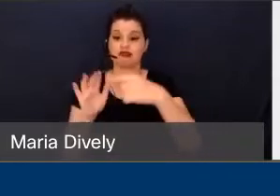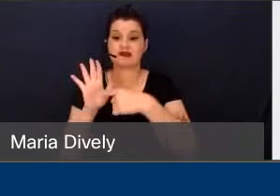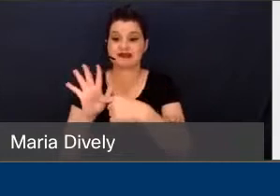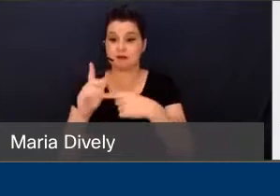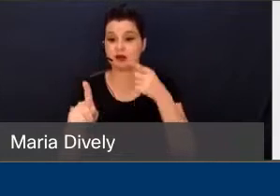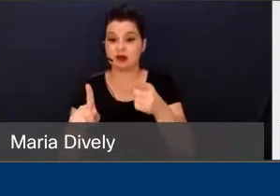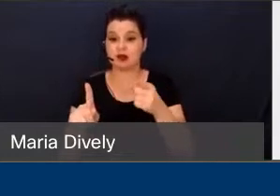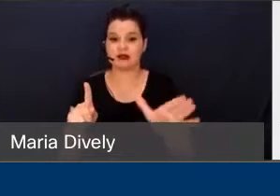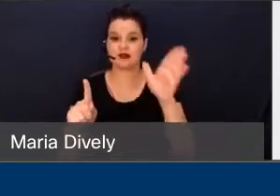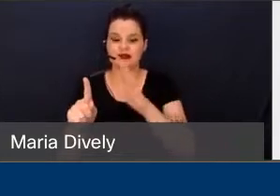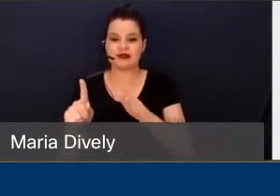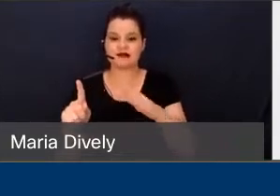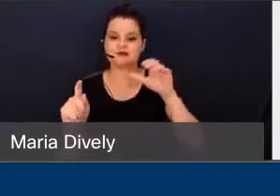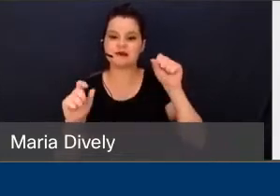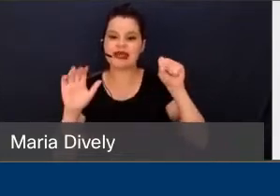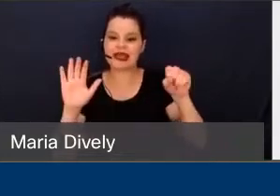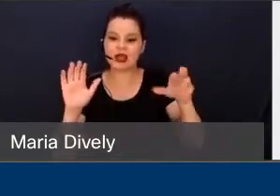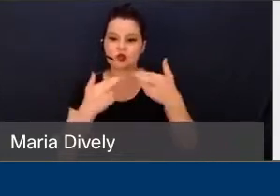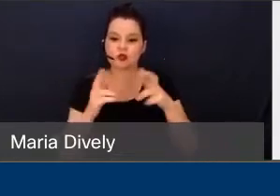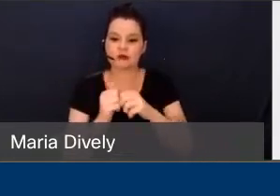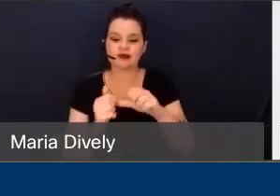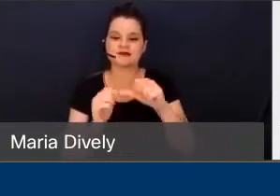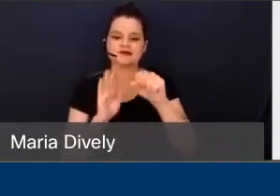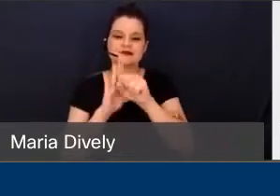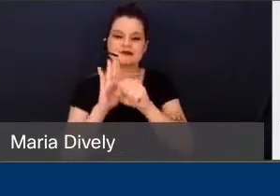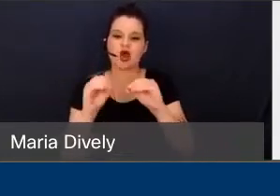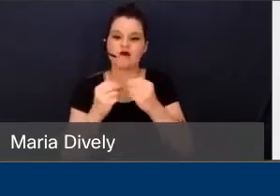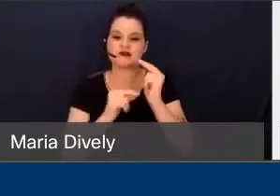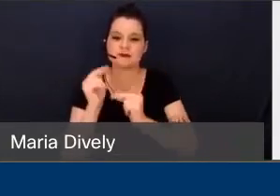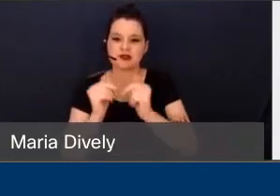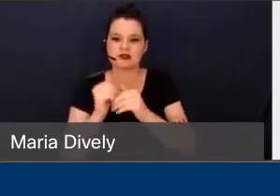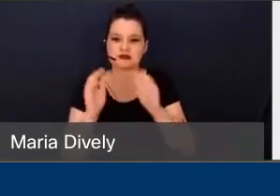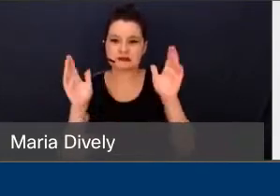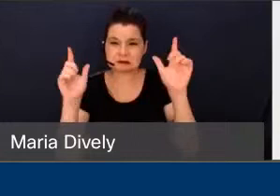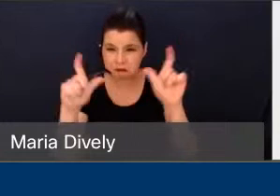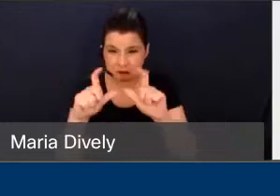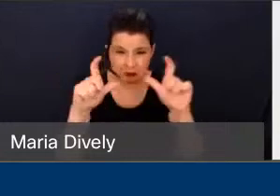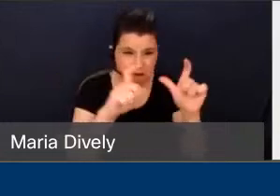is a hearing room in the state office building and there's small screens in a big room there.